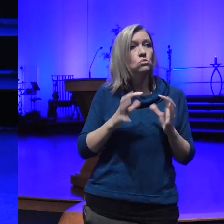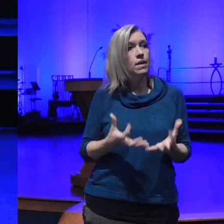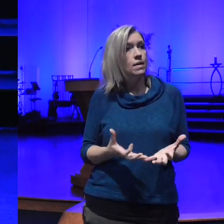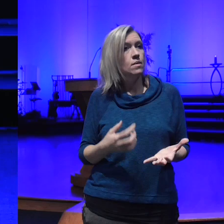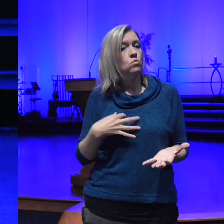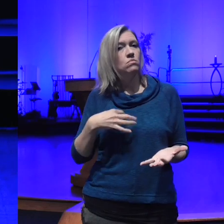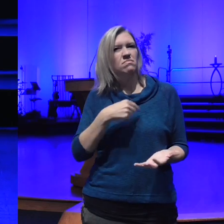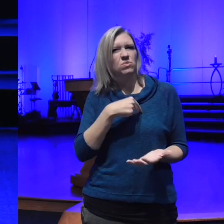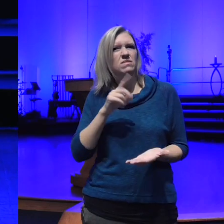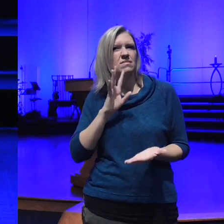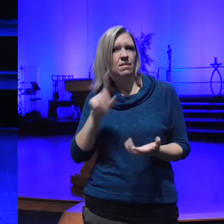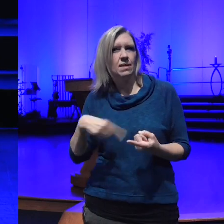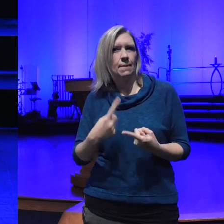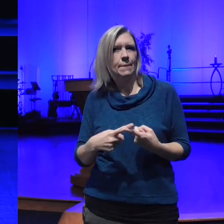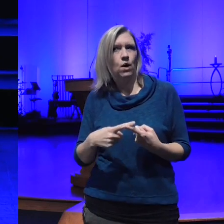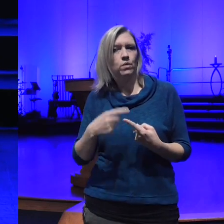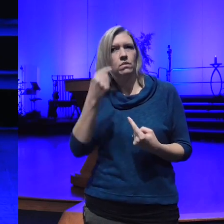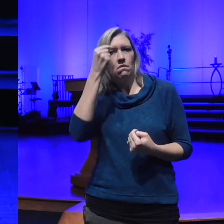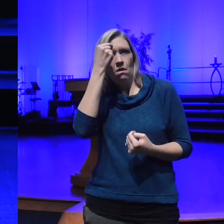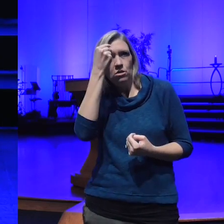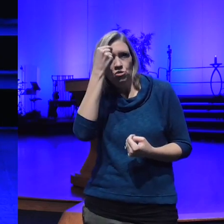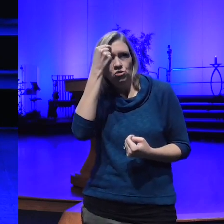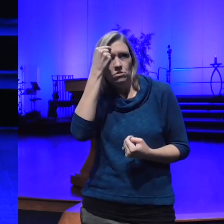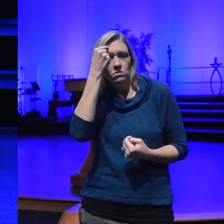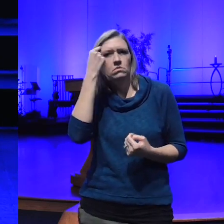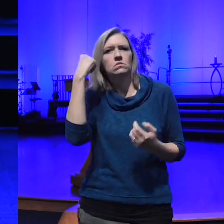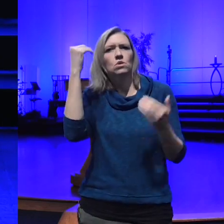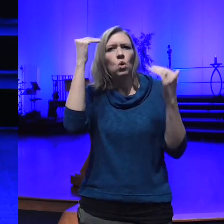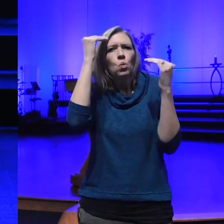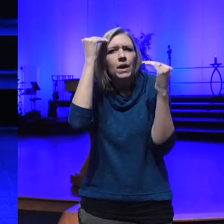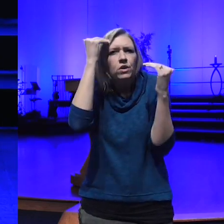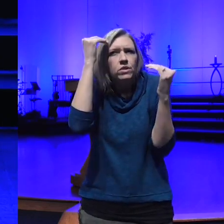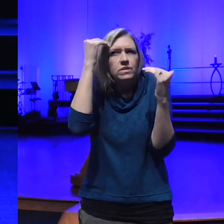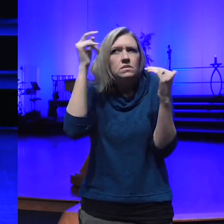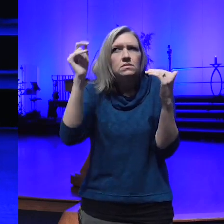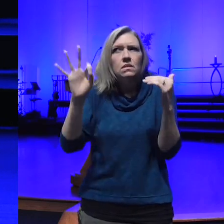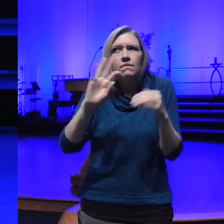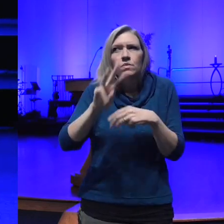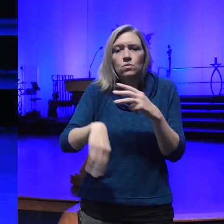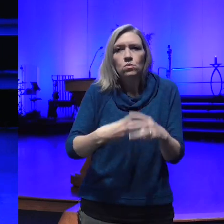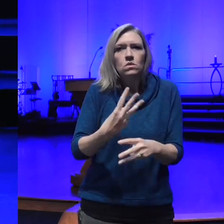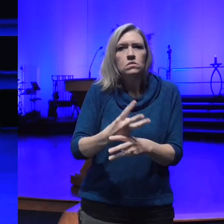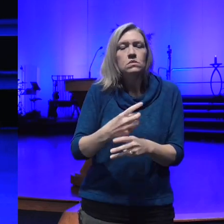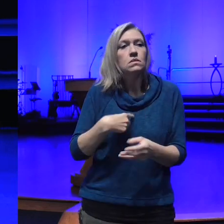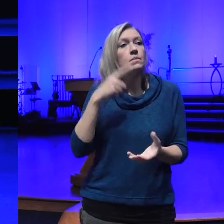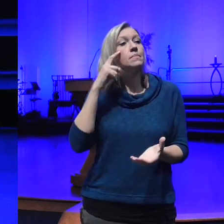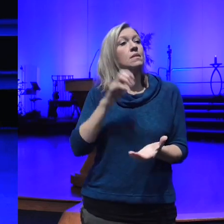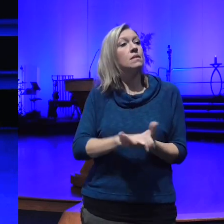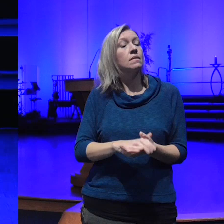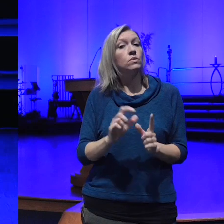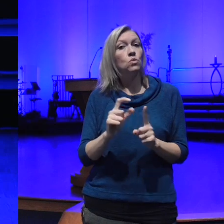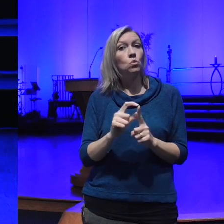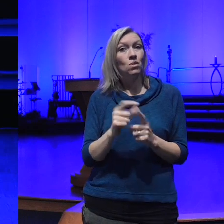our own Consciousness and our awareness of our world I believe that Enlightenment is all about